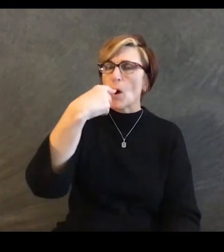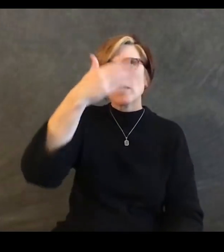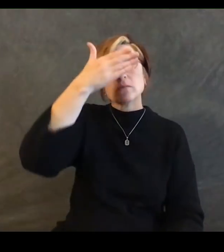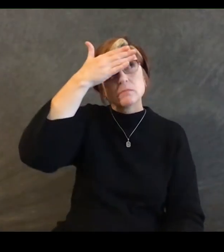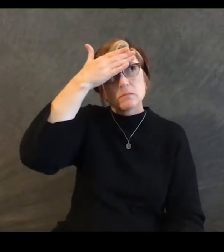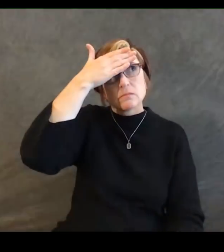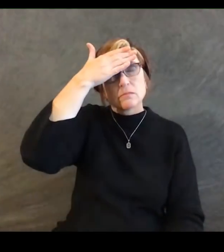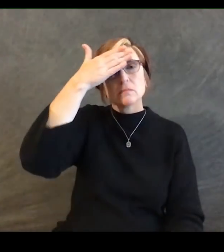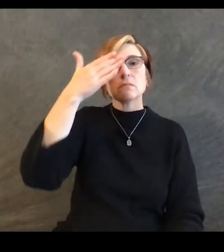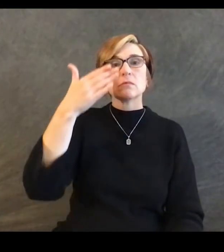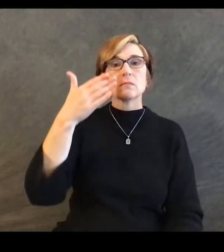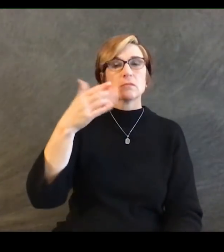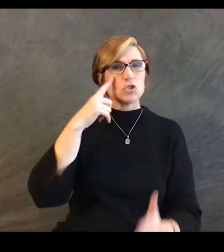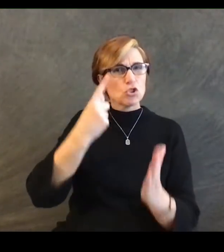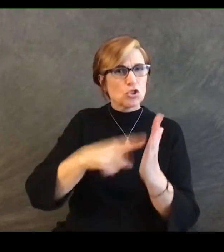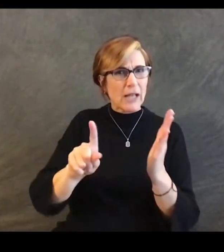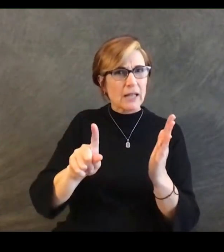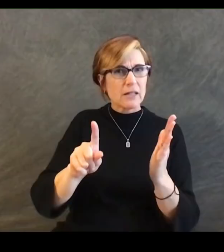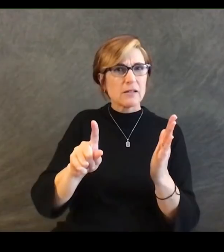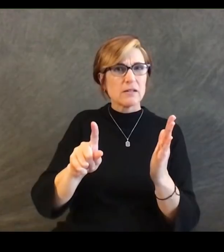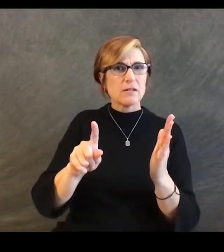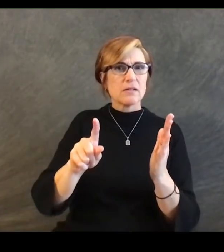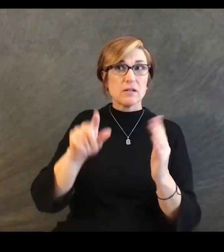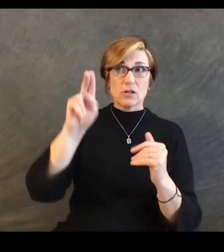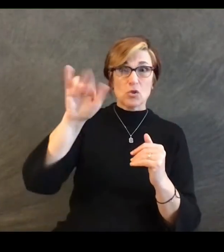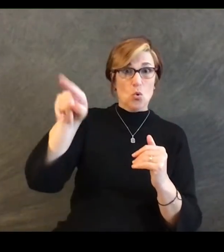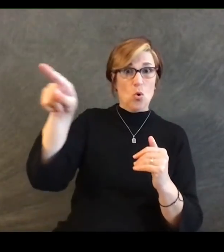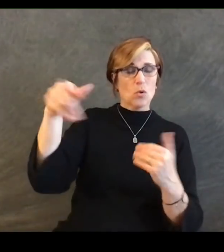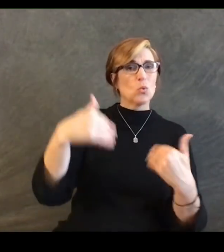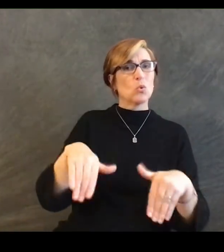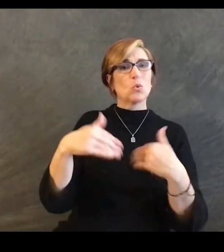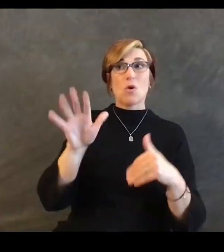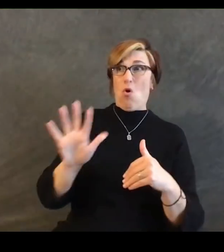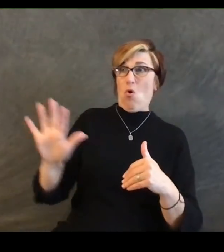New York City area are facing with the coronavirus and we want to do all that